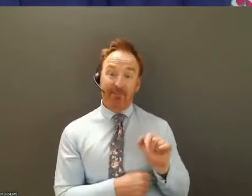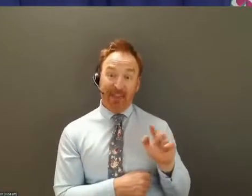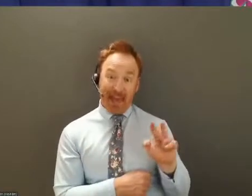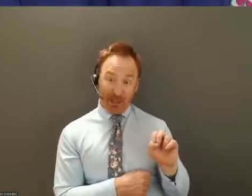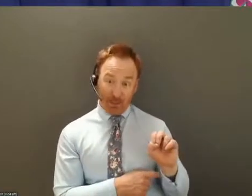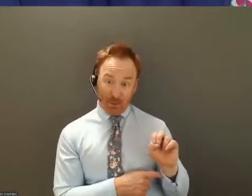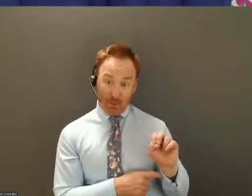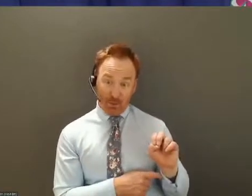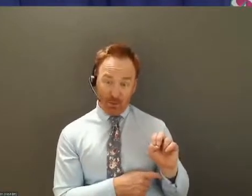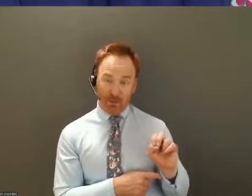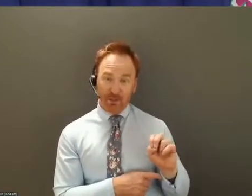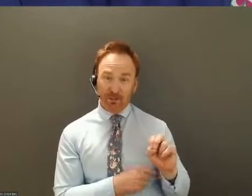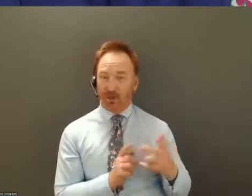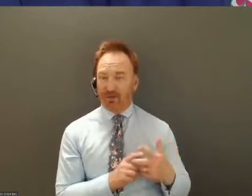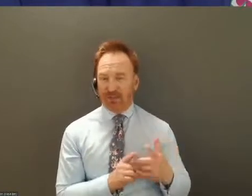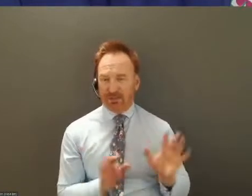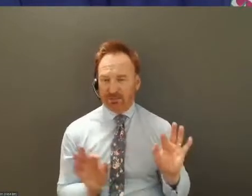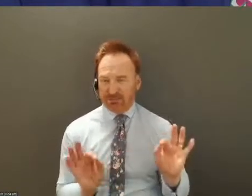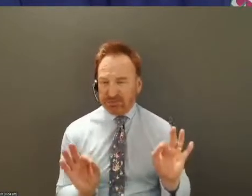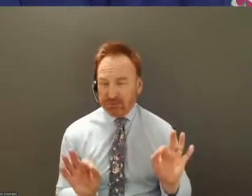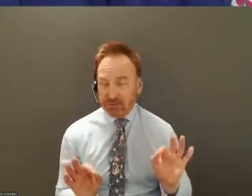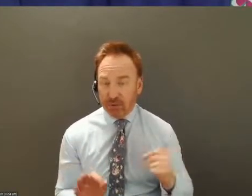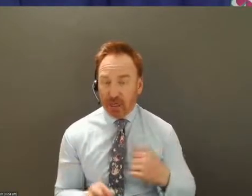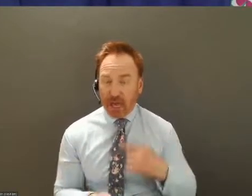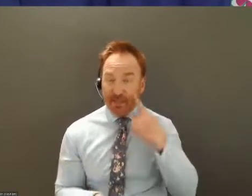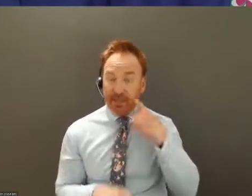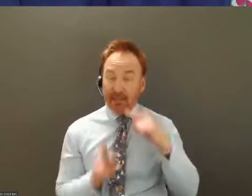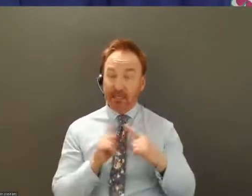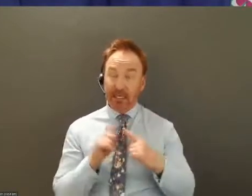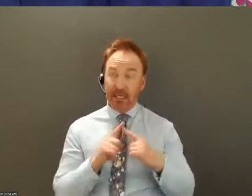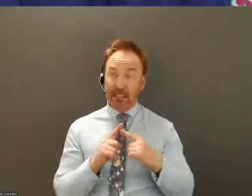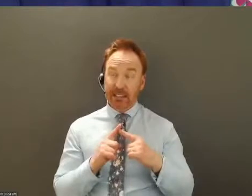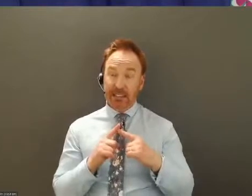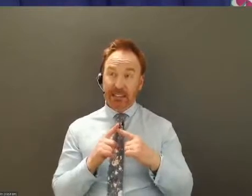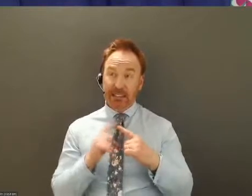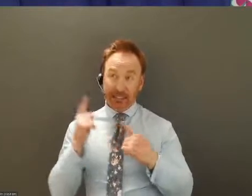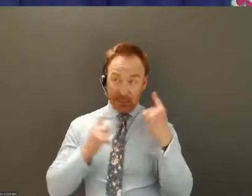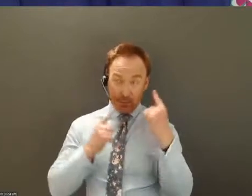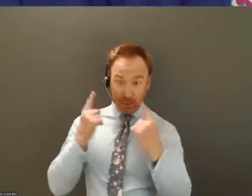Reporter: Do I have another one? He's had to watch what.